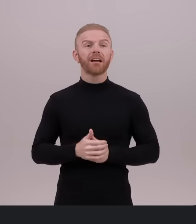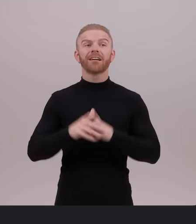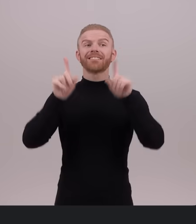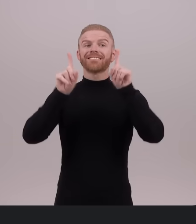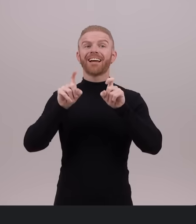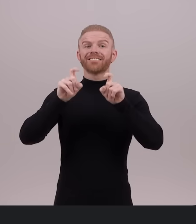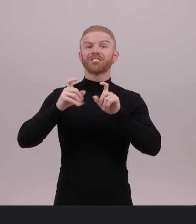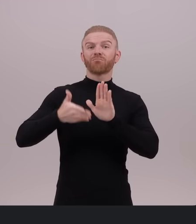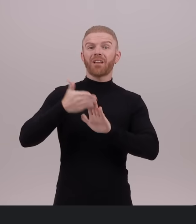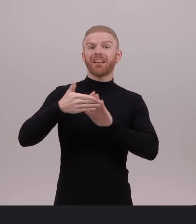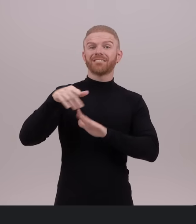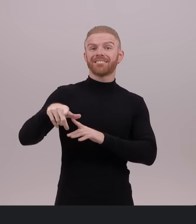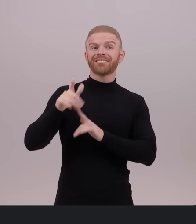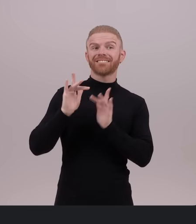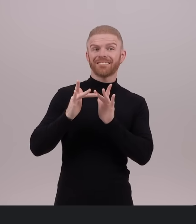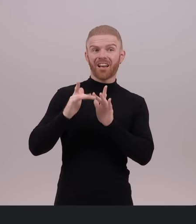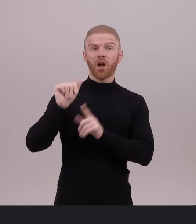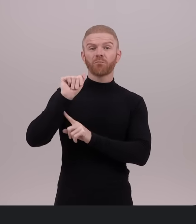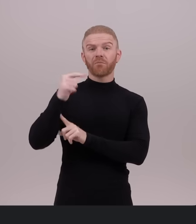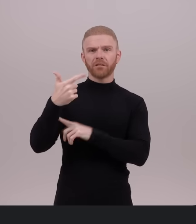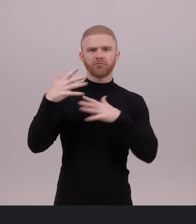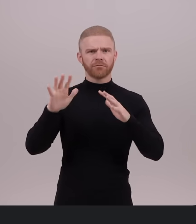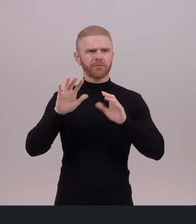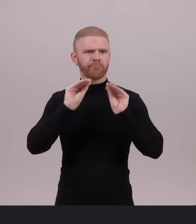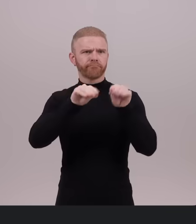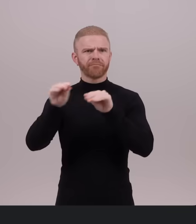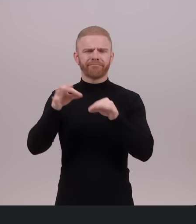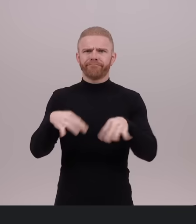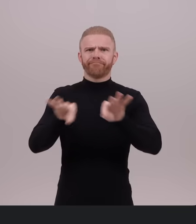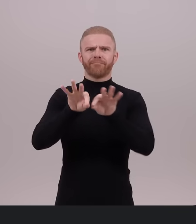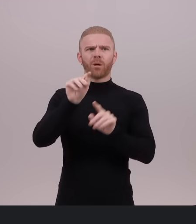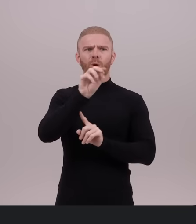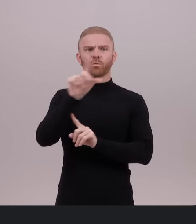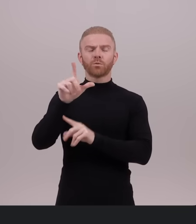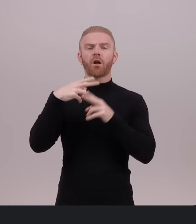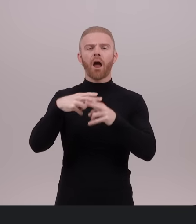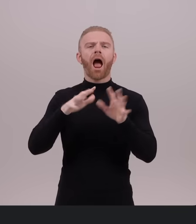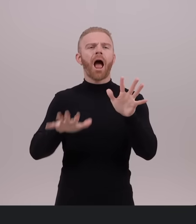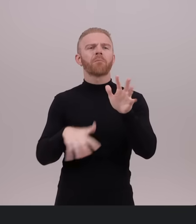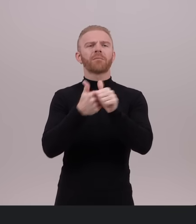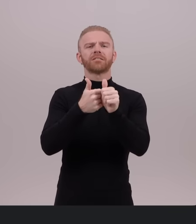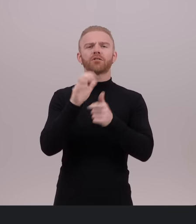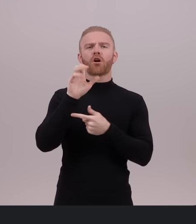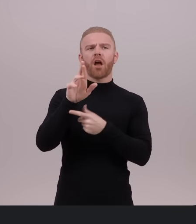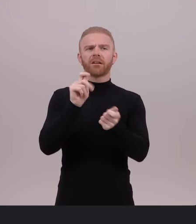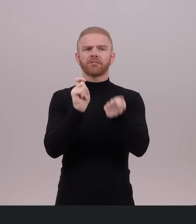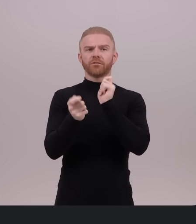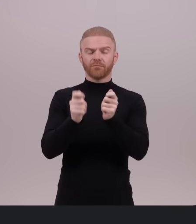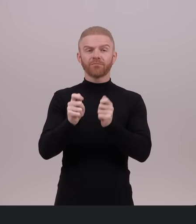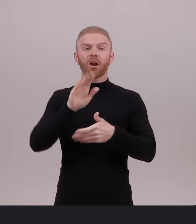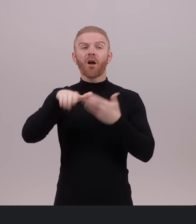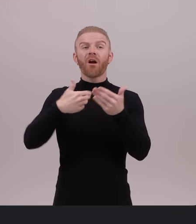has implemented an imperative tool called Update Car Configuration with all configuration options listed